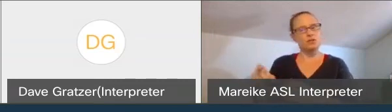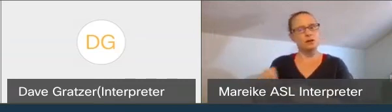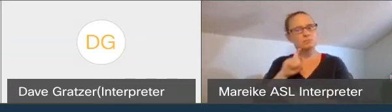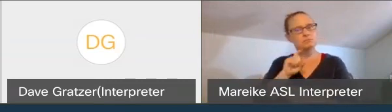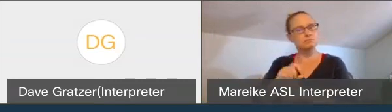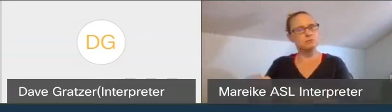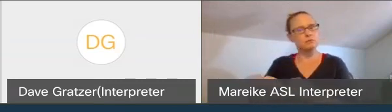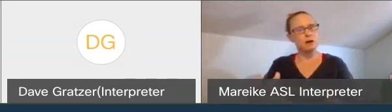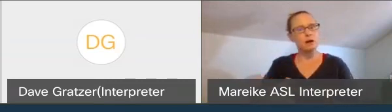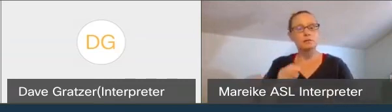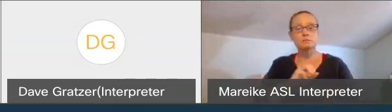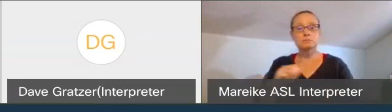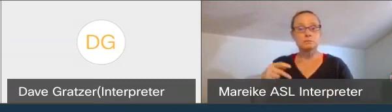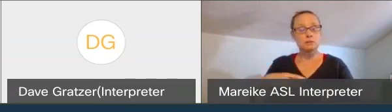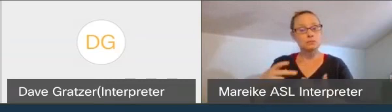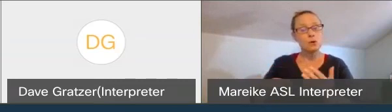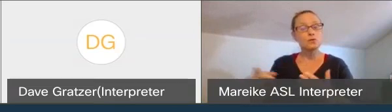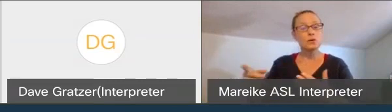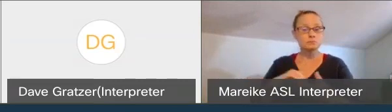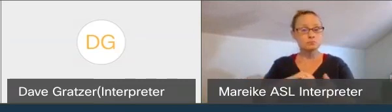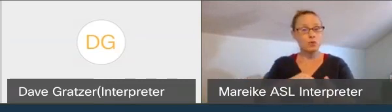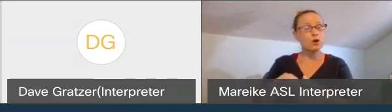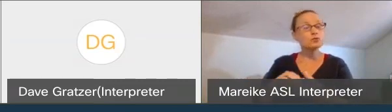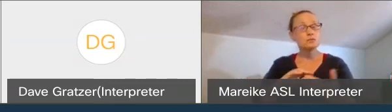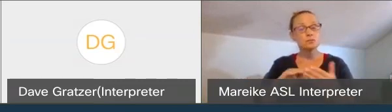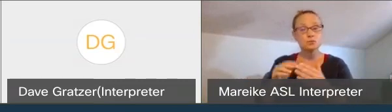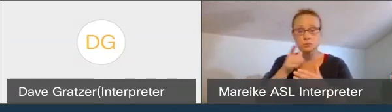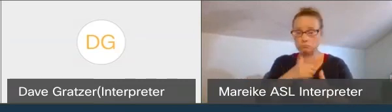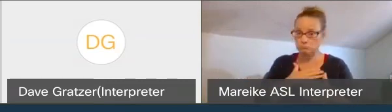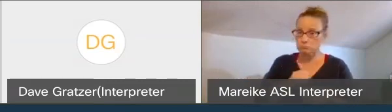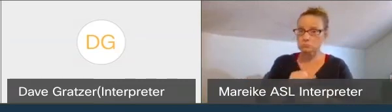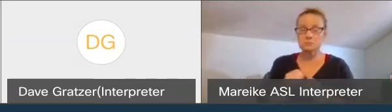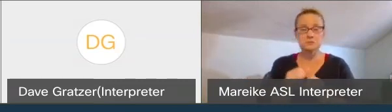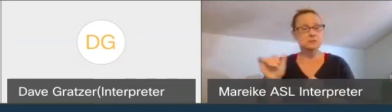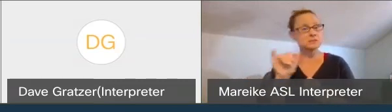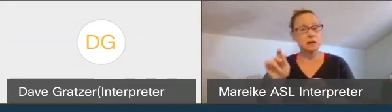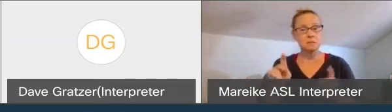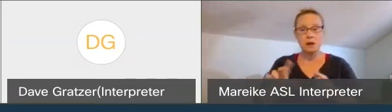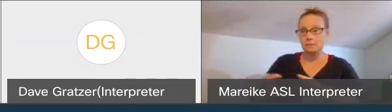Uh, the MAAP program found partners in the community who are willing to work with-- with the same populations of individuals that we were.